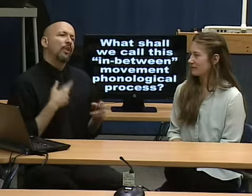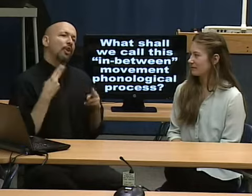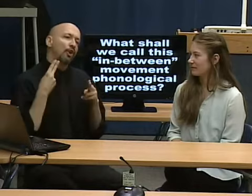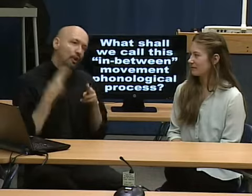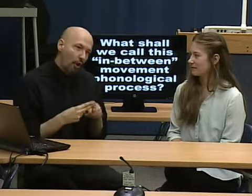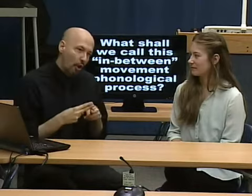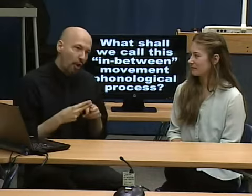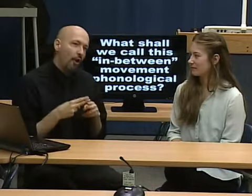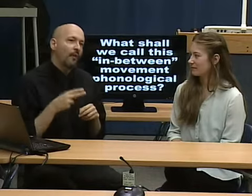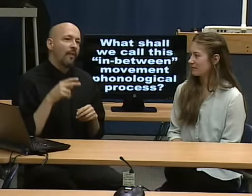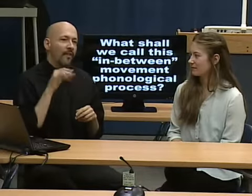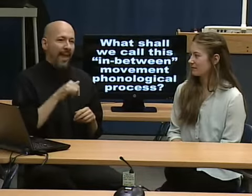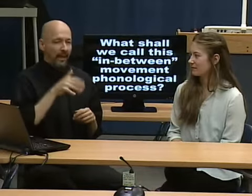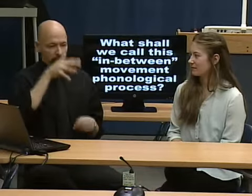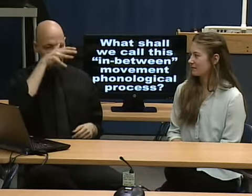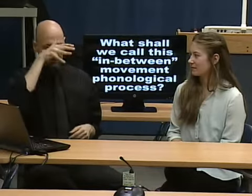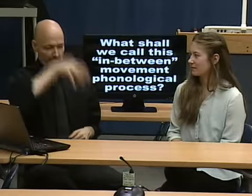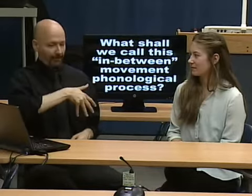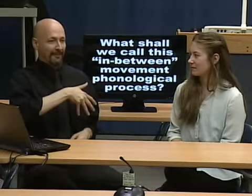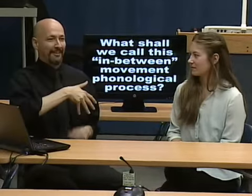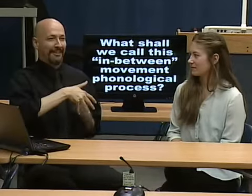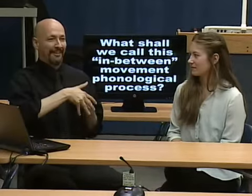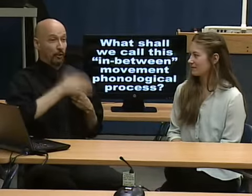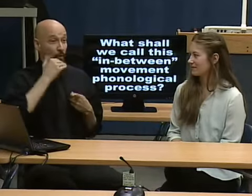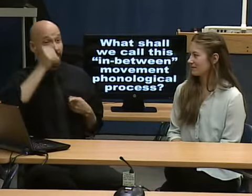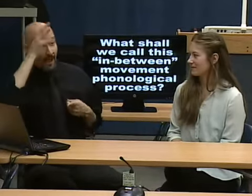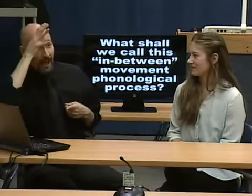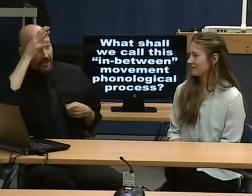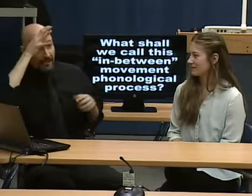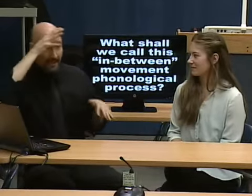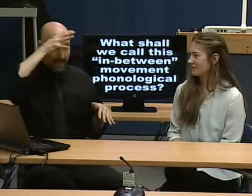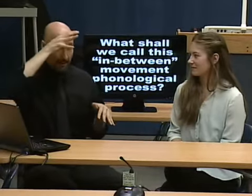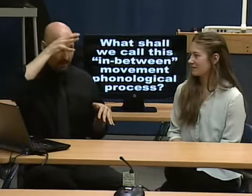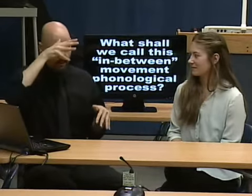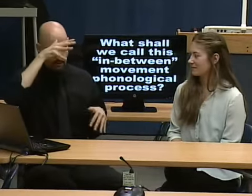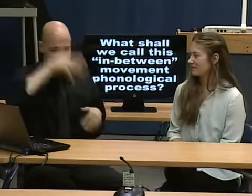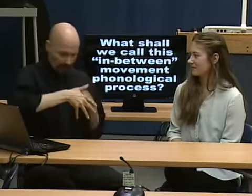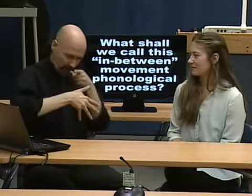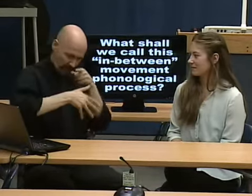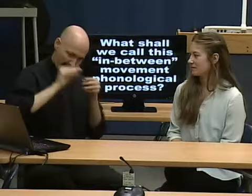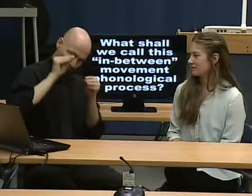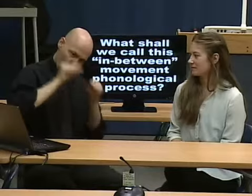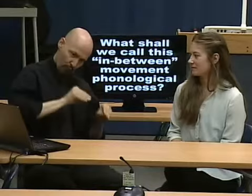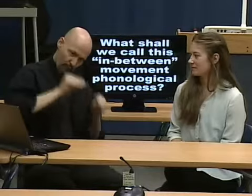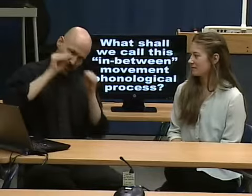So what we call that in-between movement... (in the case of "father" and "study," it's this)